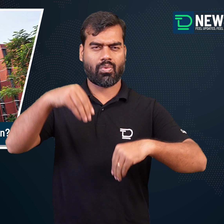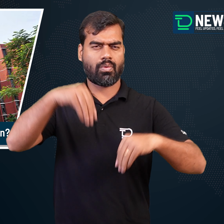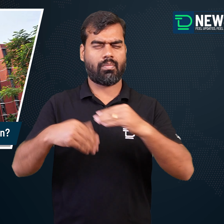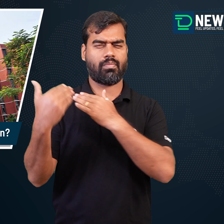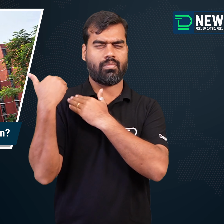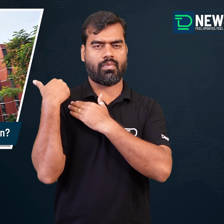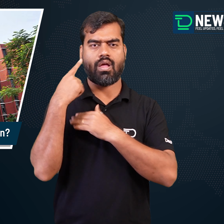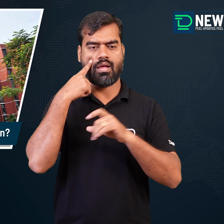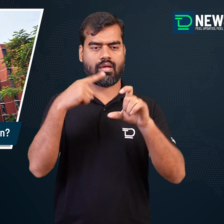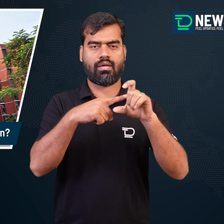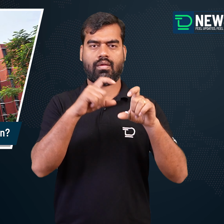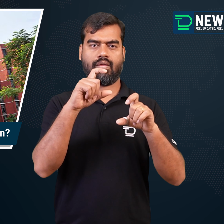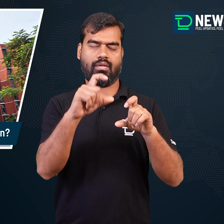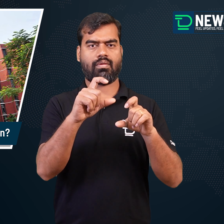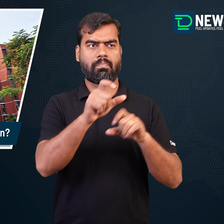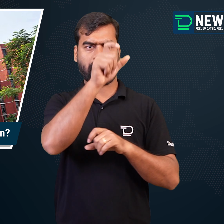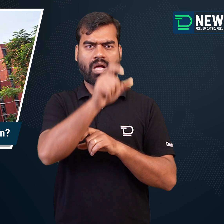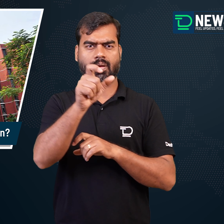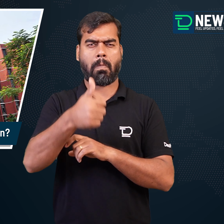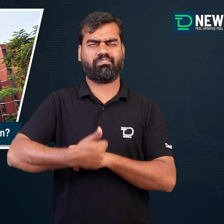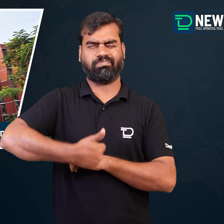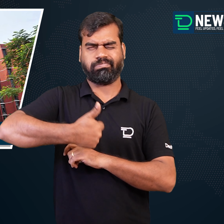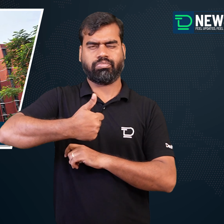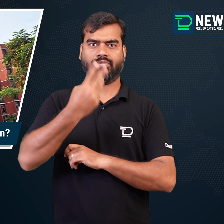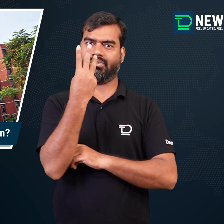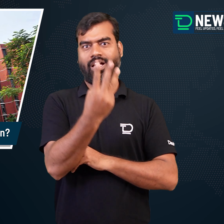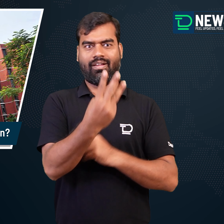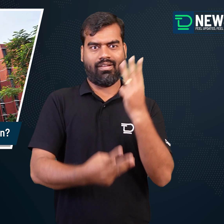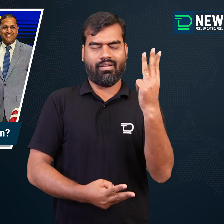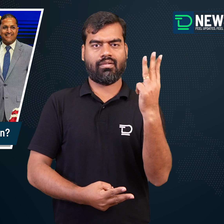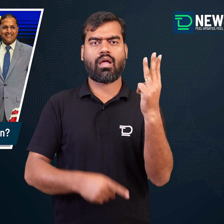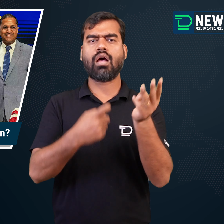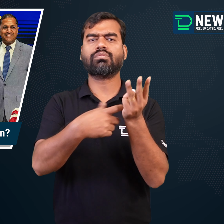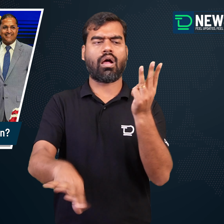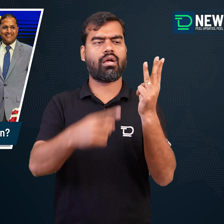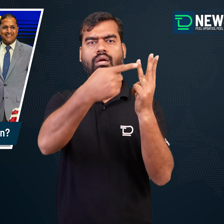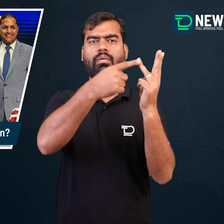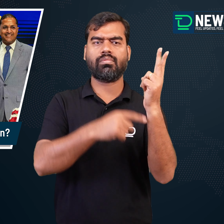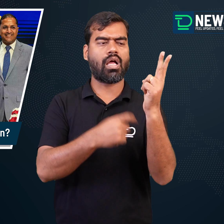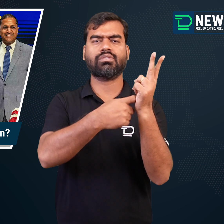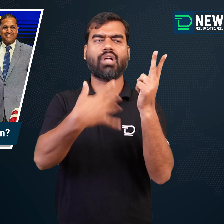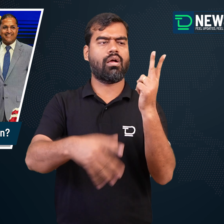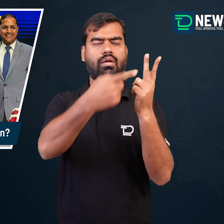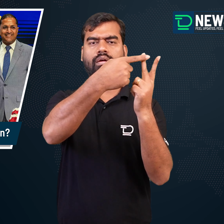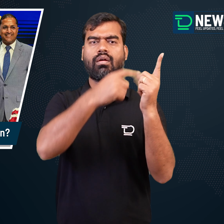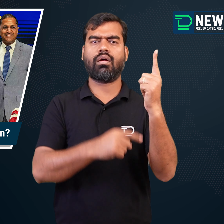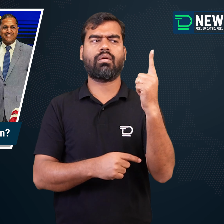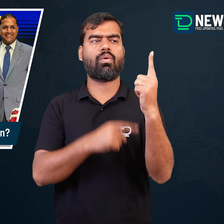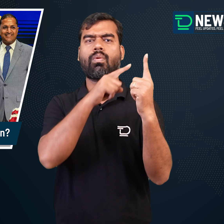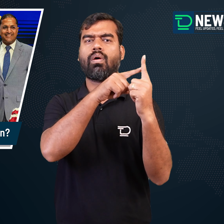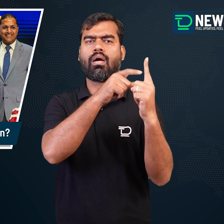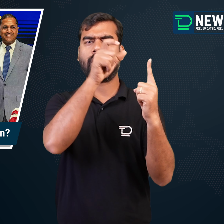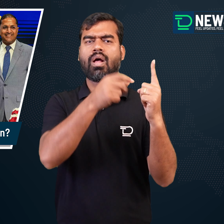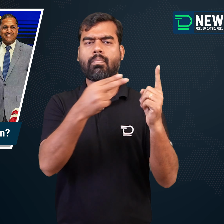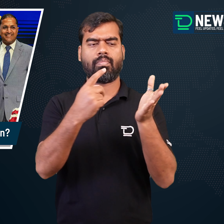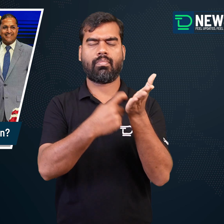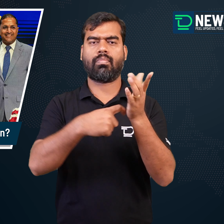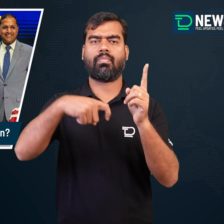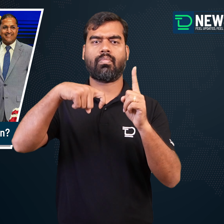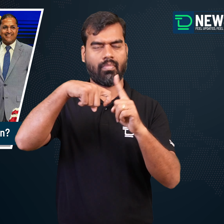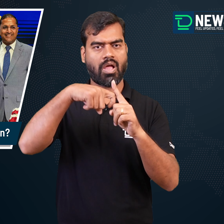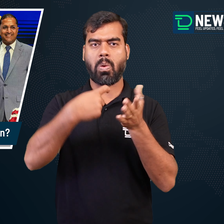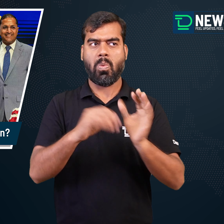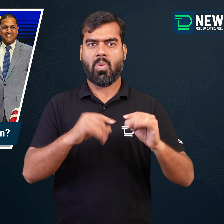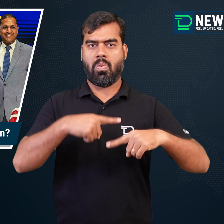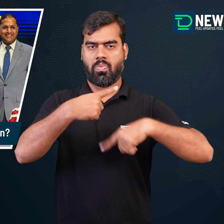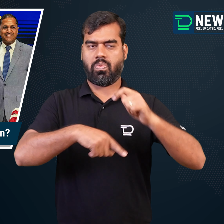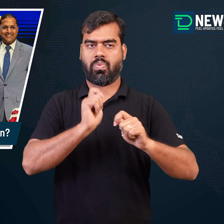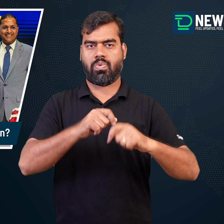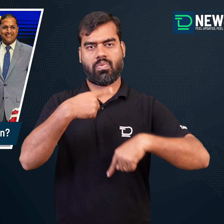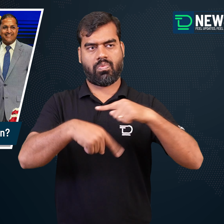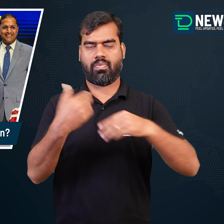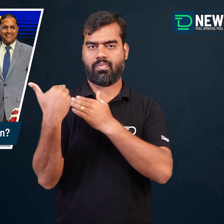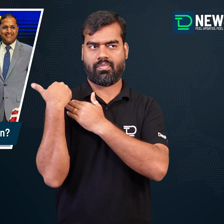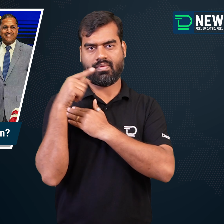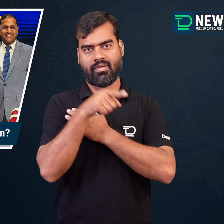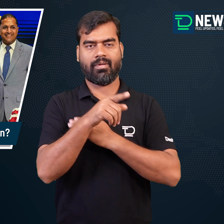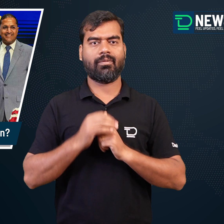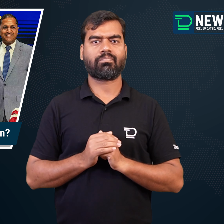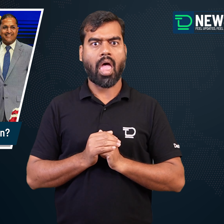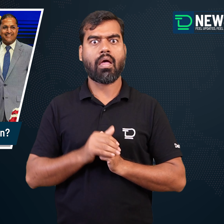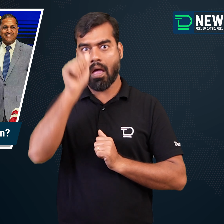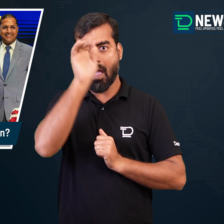Now only Chief Election Commissioner Rajiv Kumar remains.